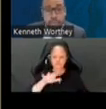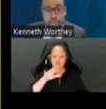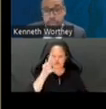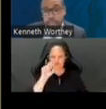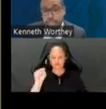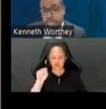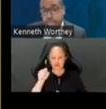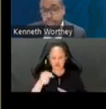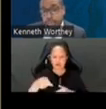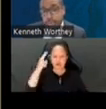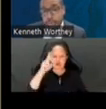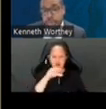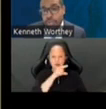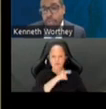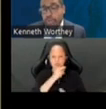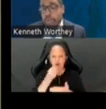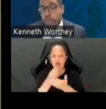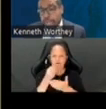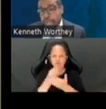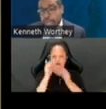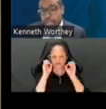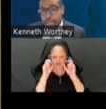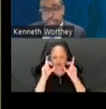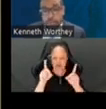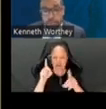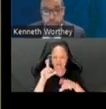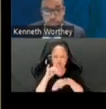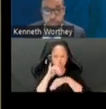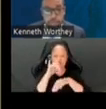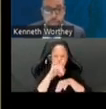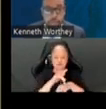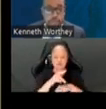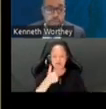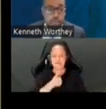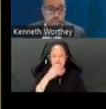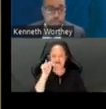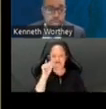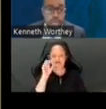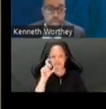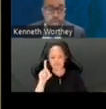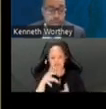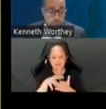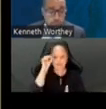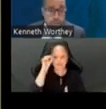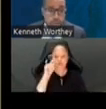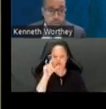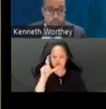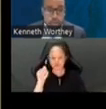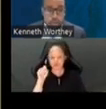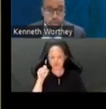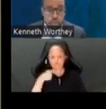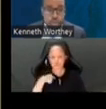financial education resources including curricula and learning tools. We host virtual train